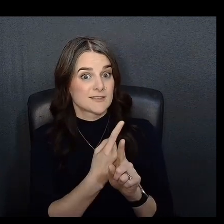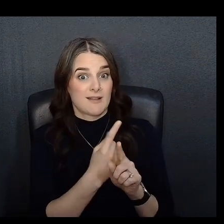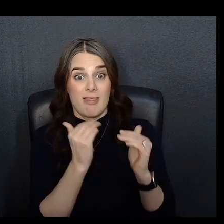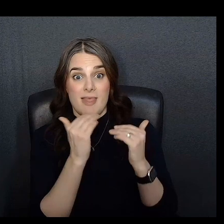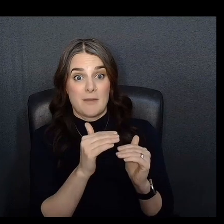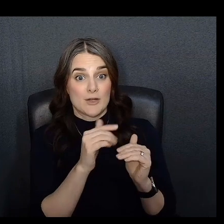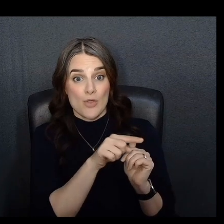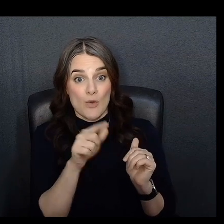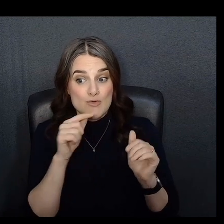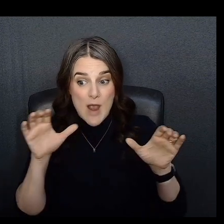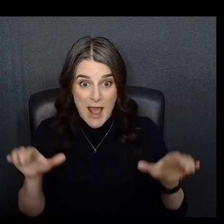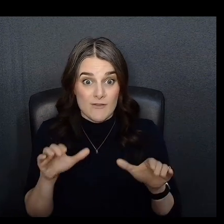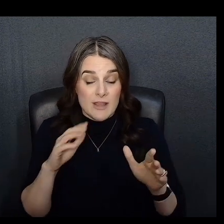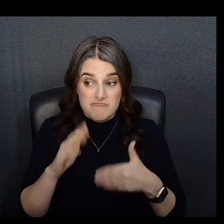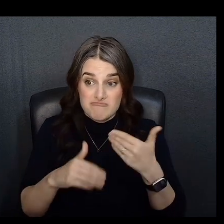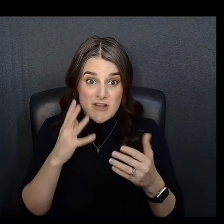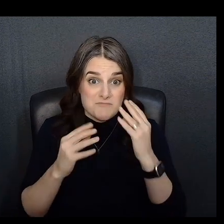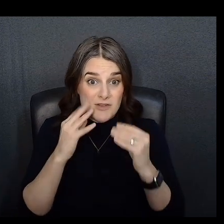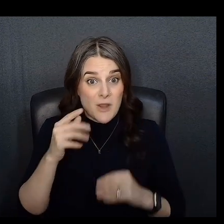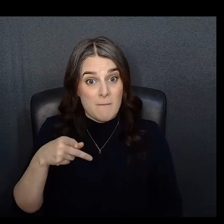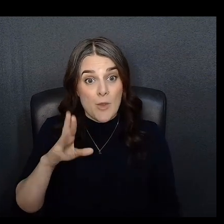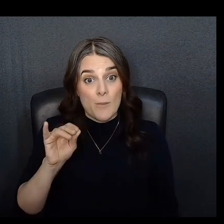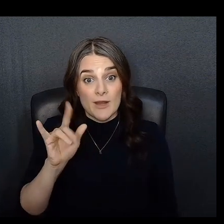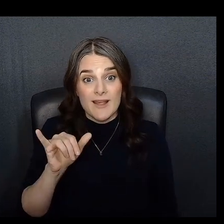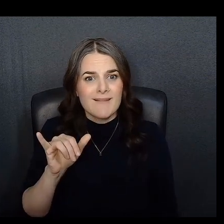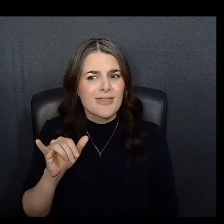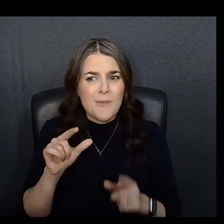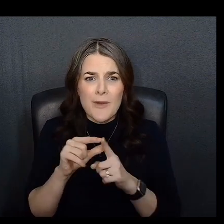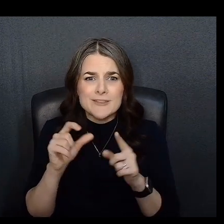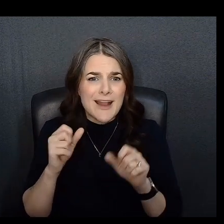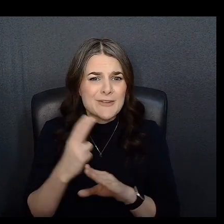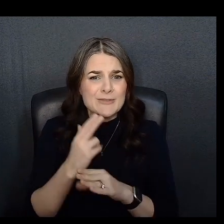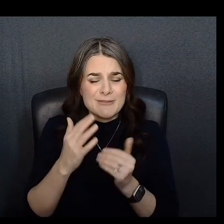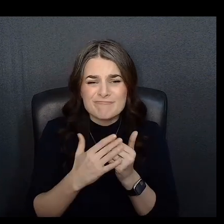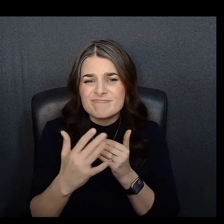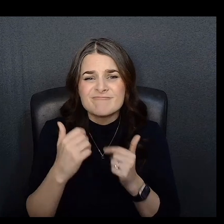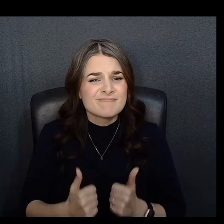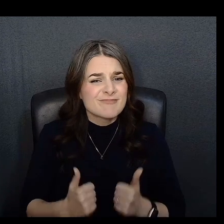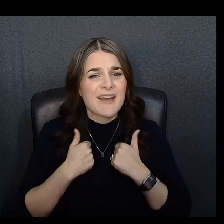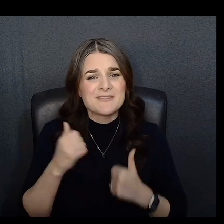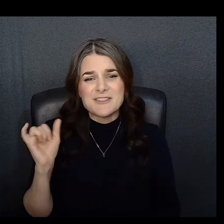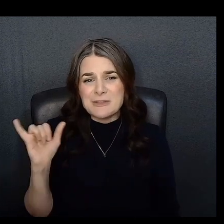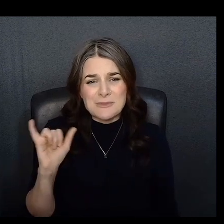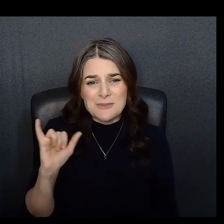These types of words can be used throughout your whole life as well, but can be a great way to introduce